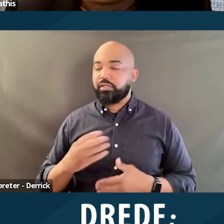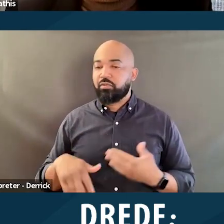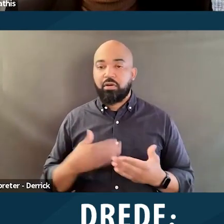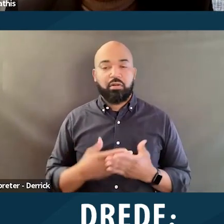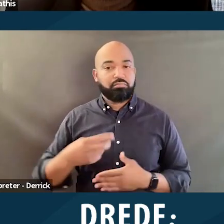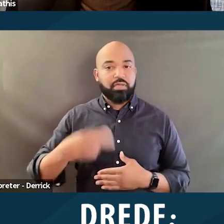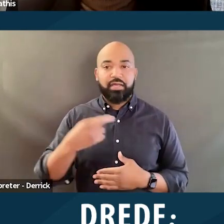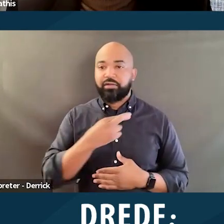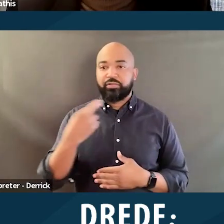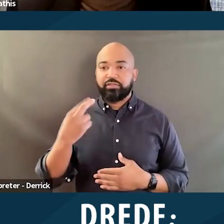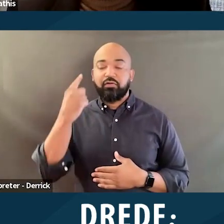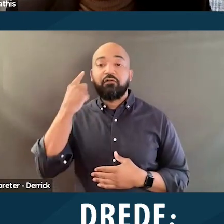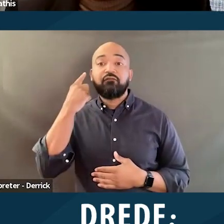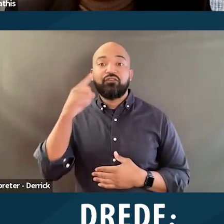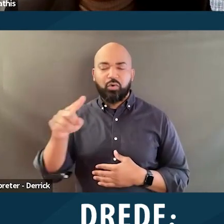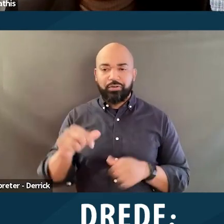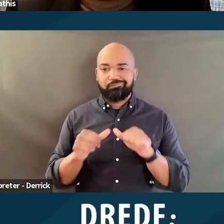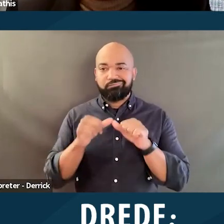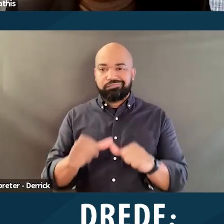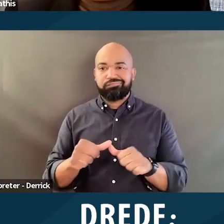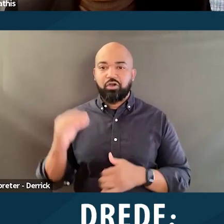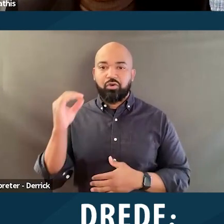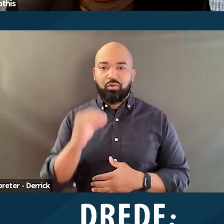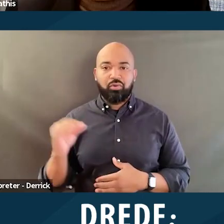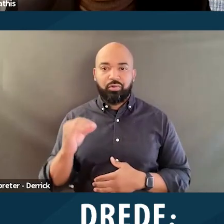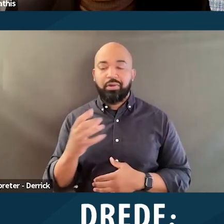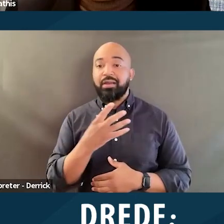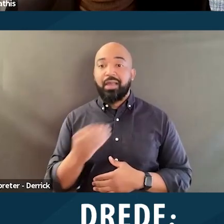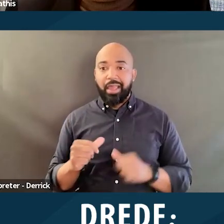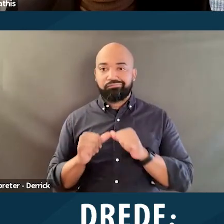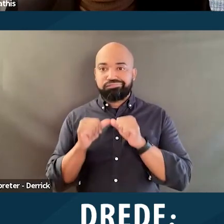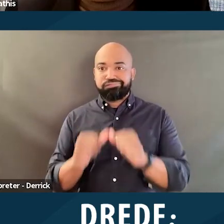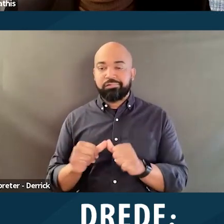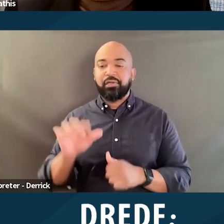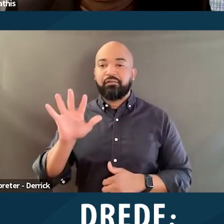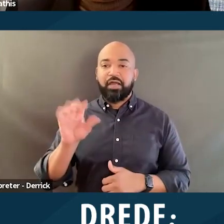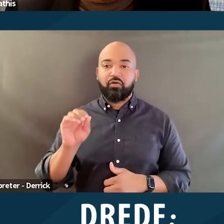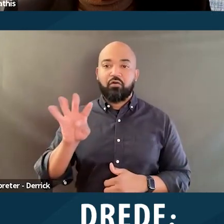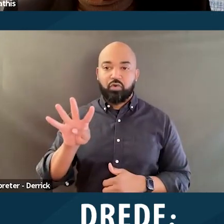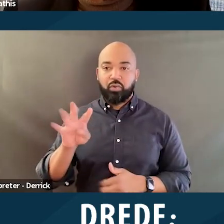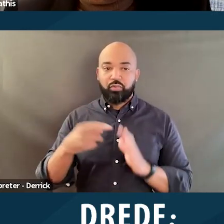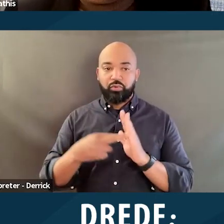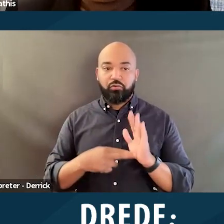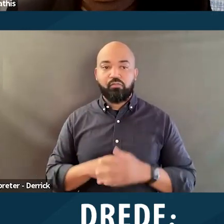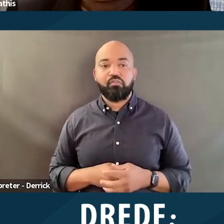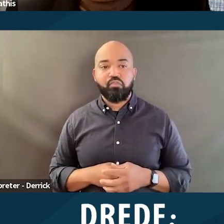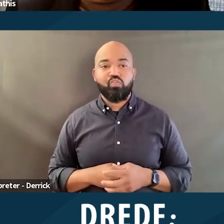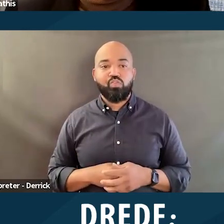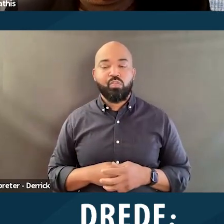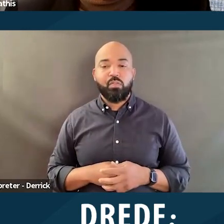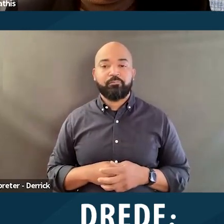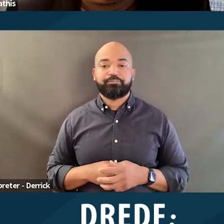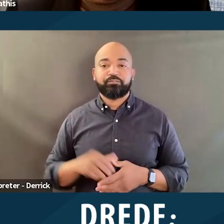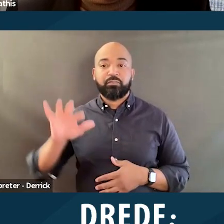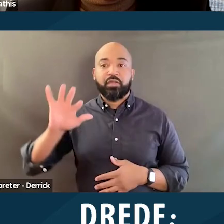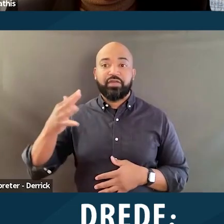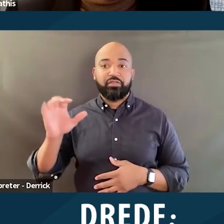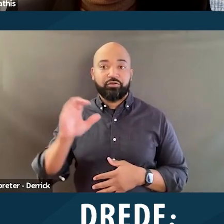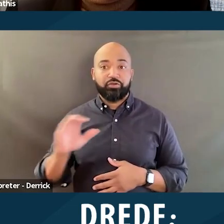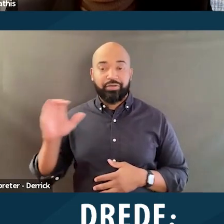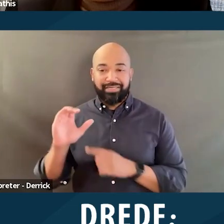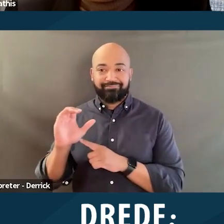Court. All of this is very, very risky for Olmstead and for the entire 504 rule.